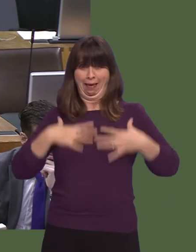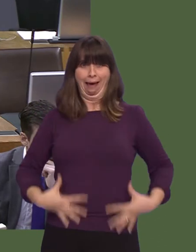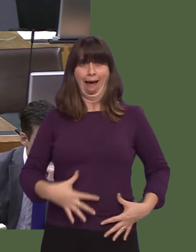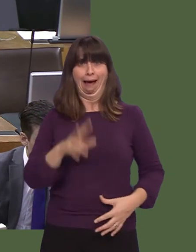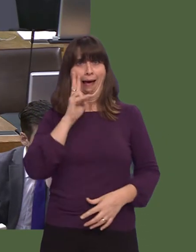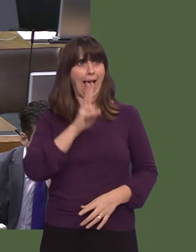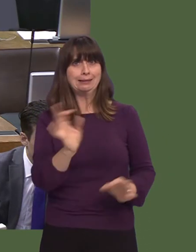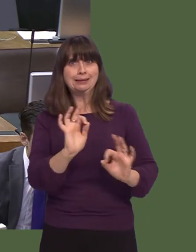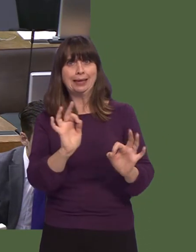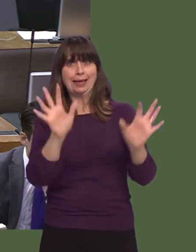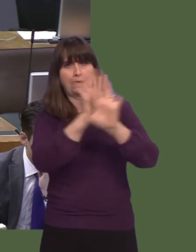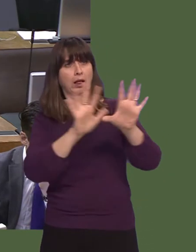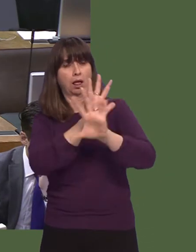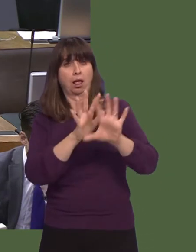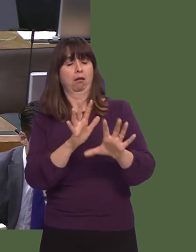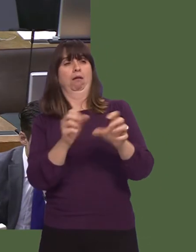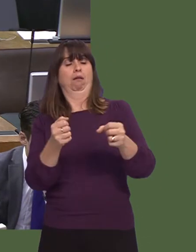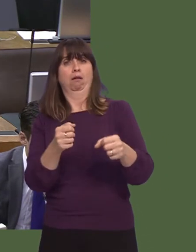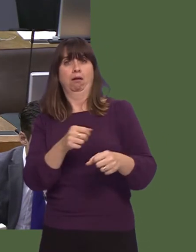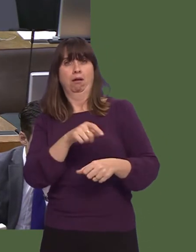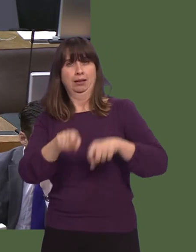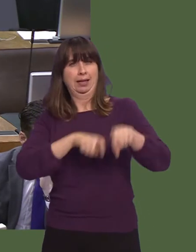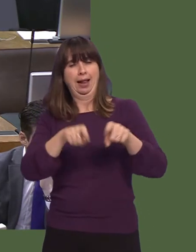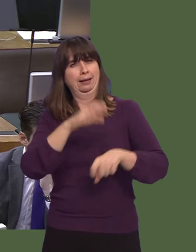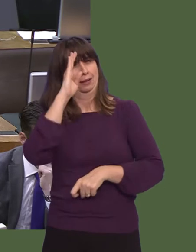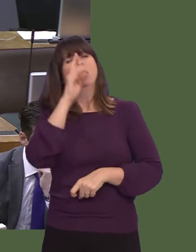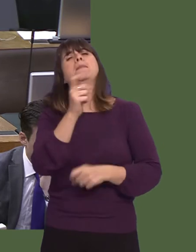There's literally nothing on them that'll identify them to cars. But they are a minority.